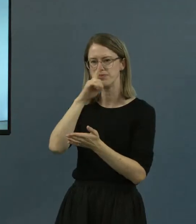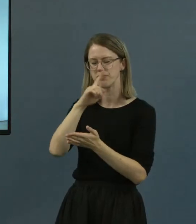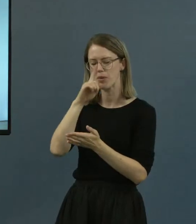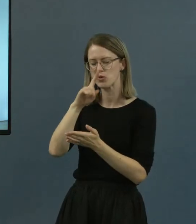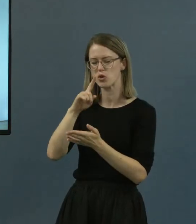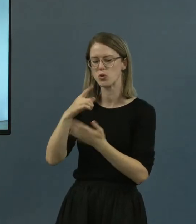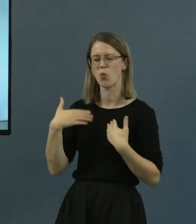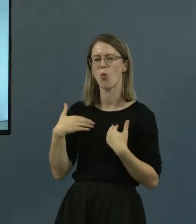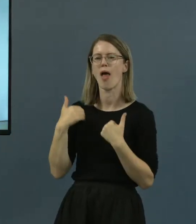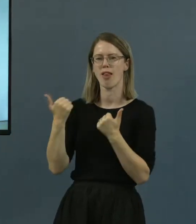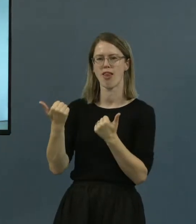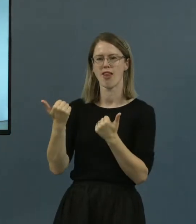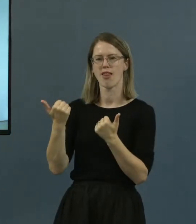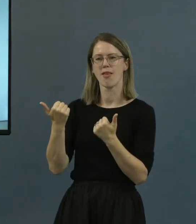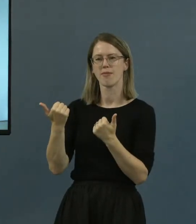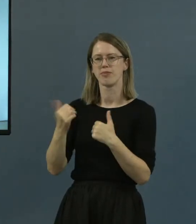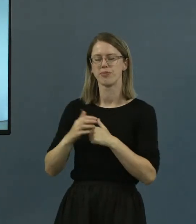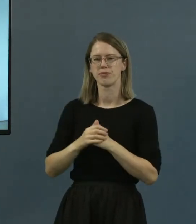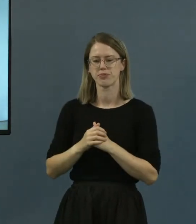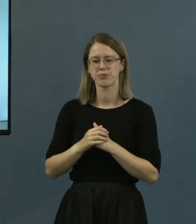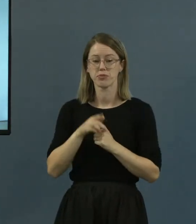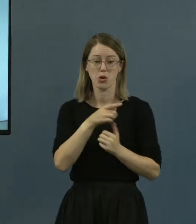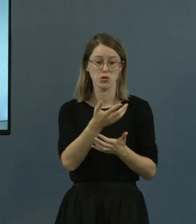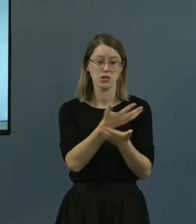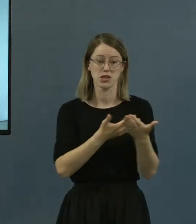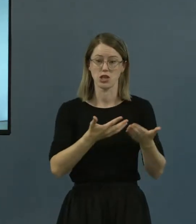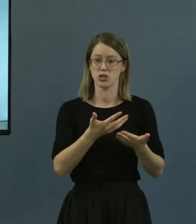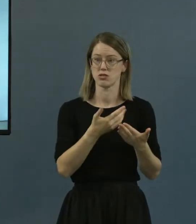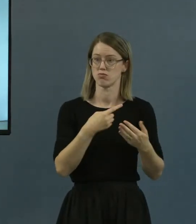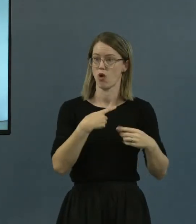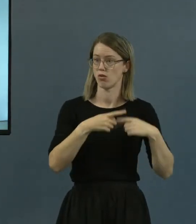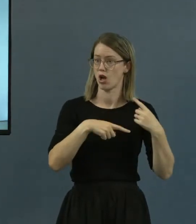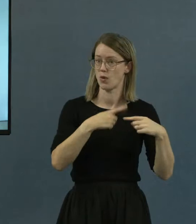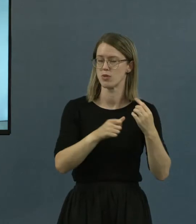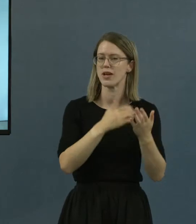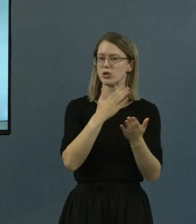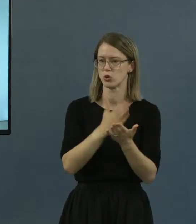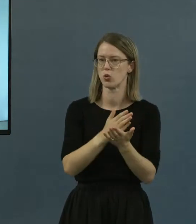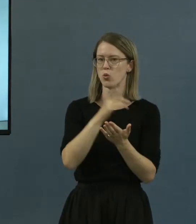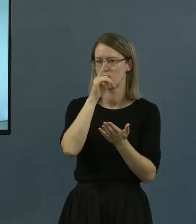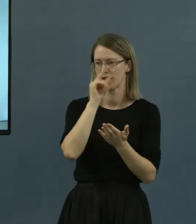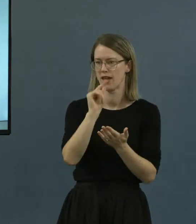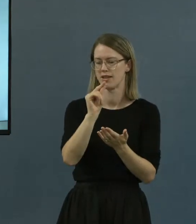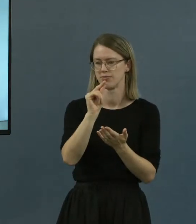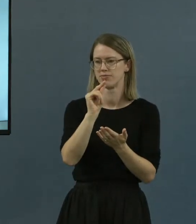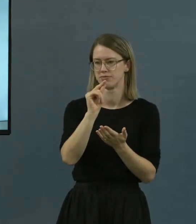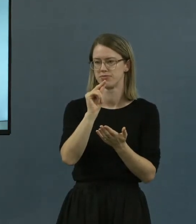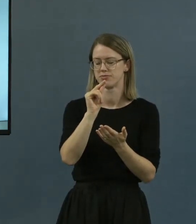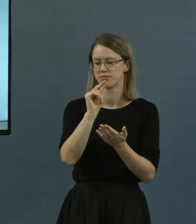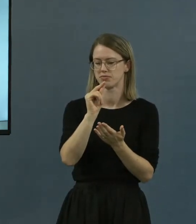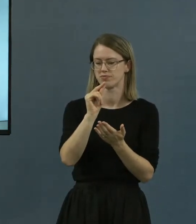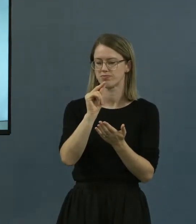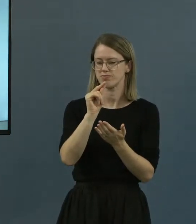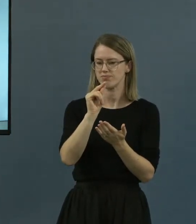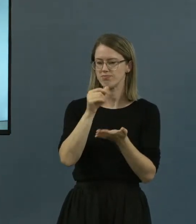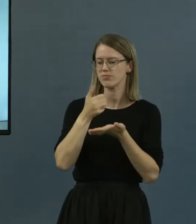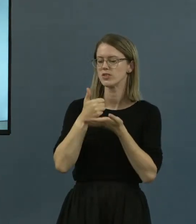to make a full recovery from COVID, and those discussions are ongoing to ensure that we